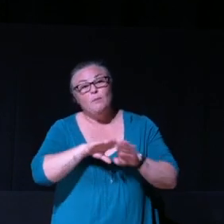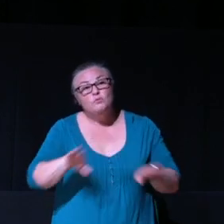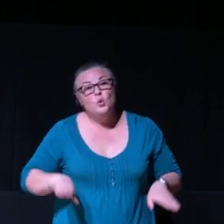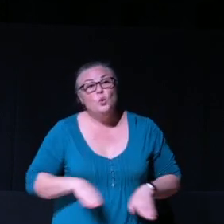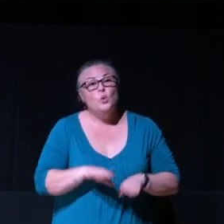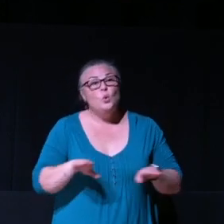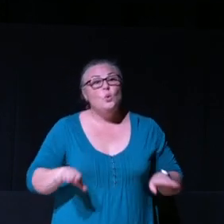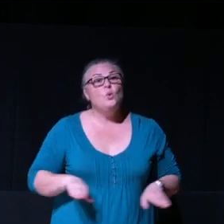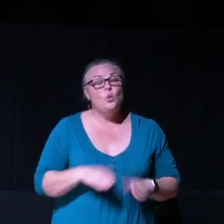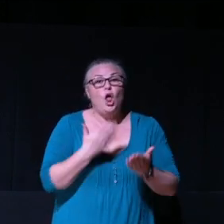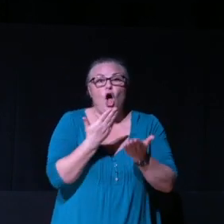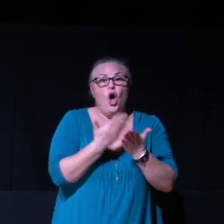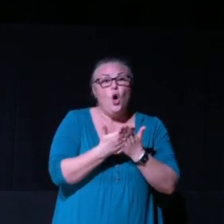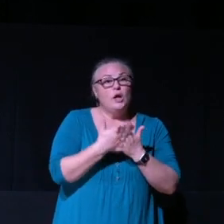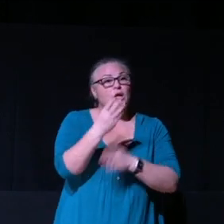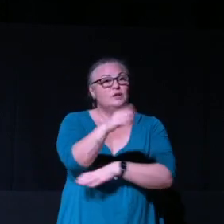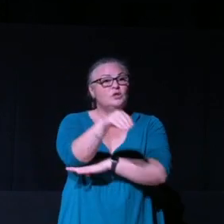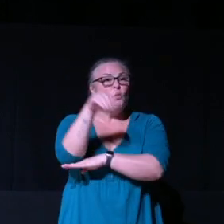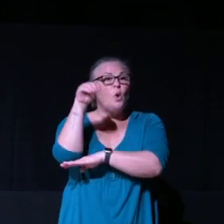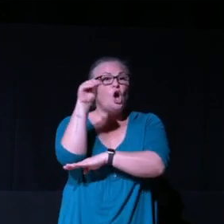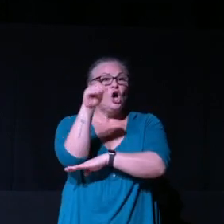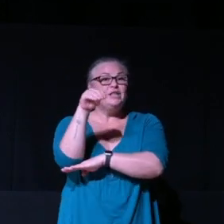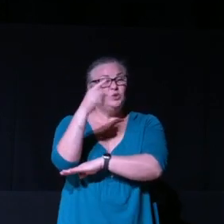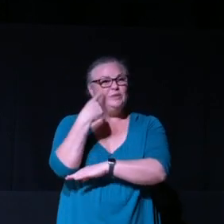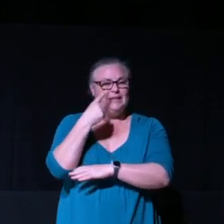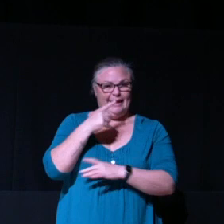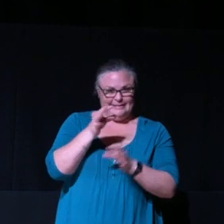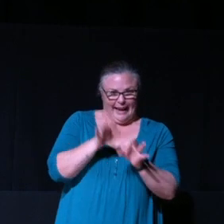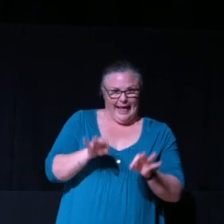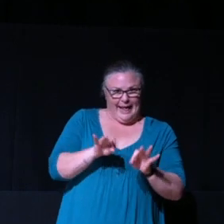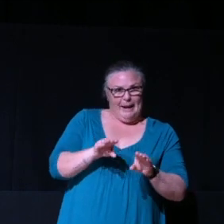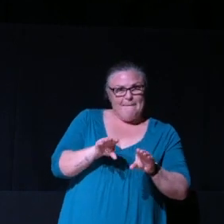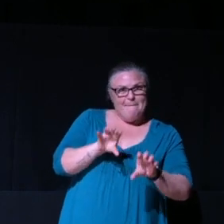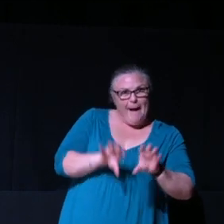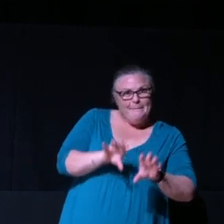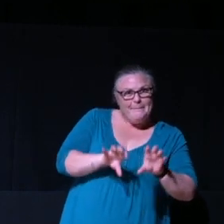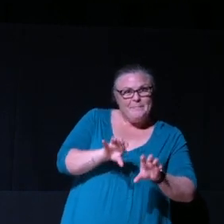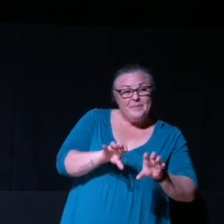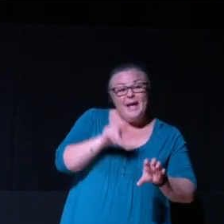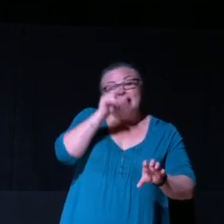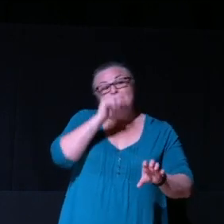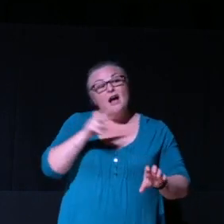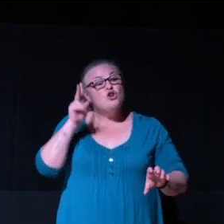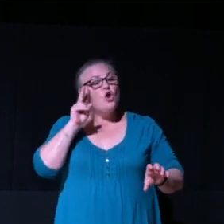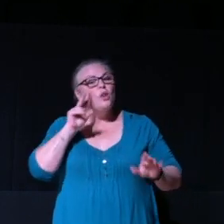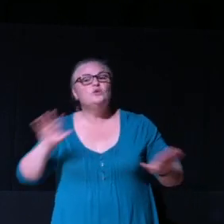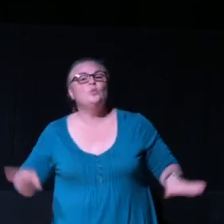swan pool toy with his naked backside exposed and a young girl swimming in the water next to him.